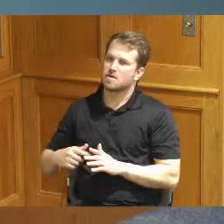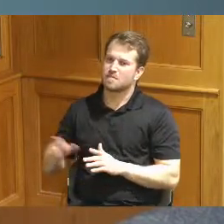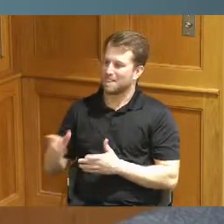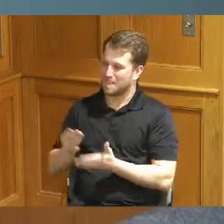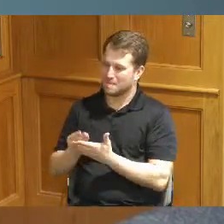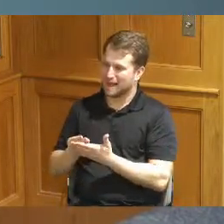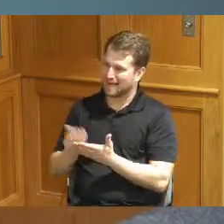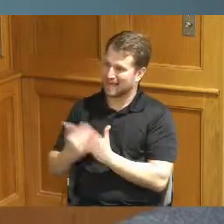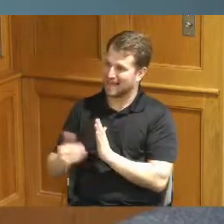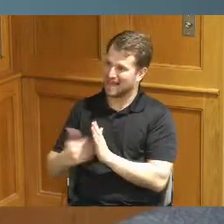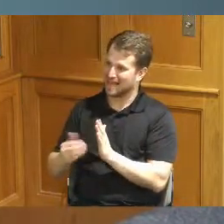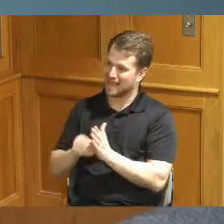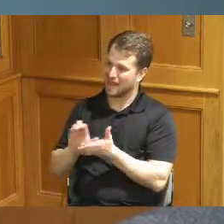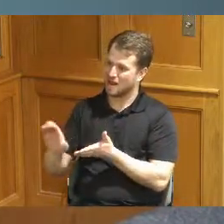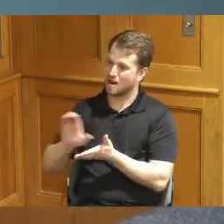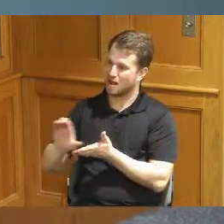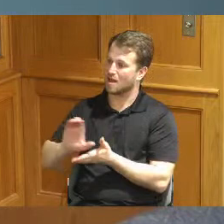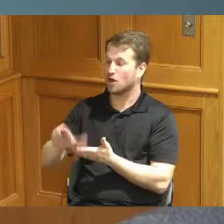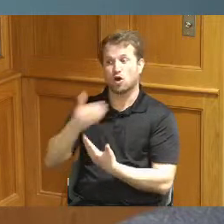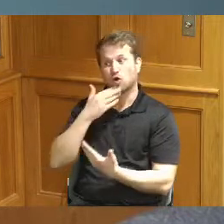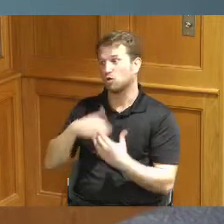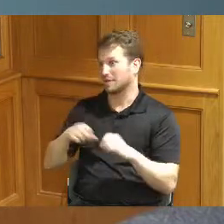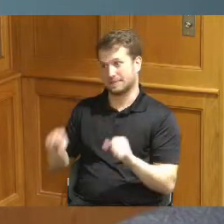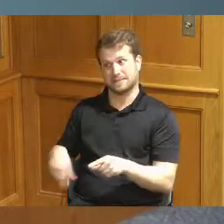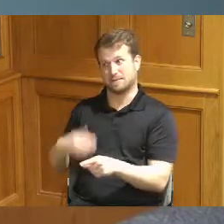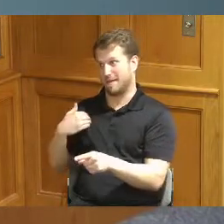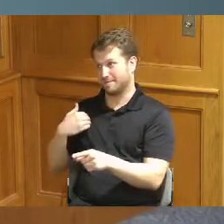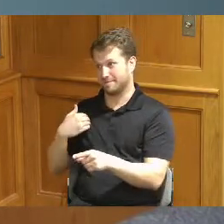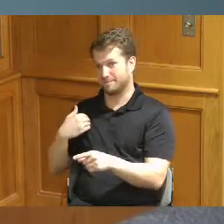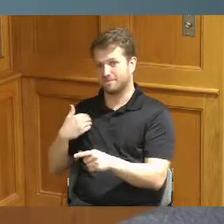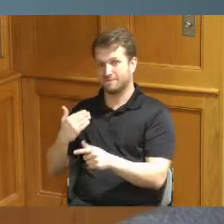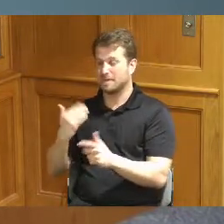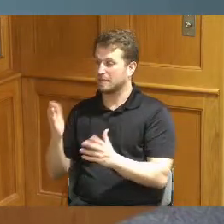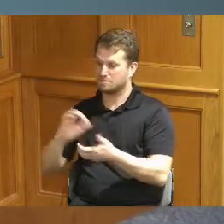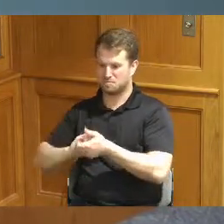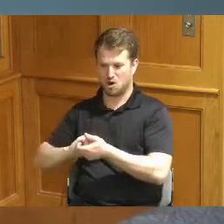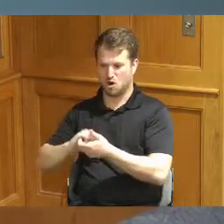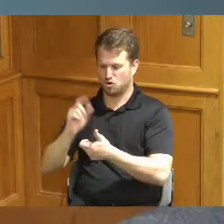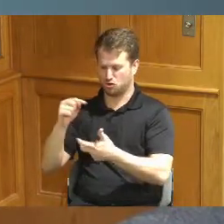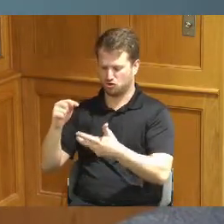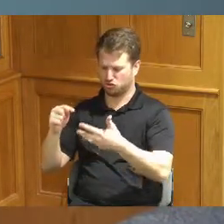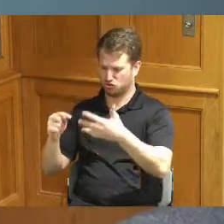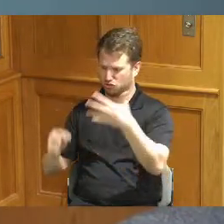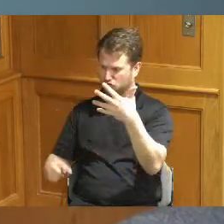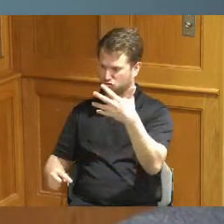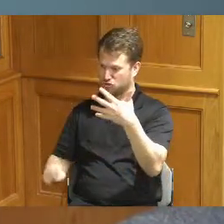and you've got a good system and you get all these partners and on here you say you deal with problem